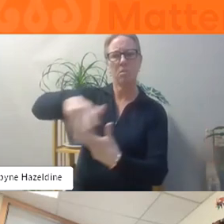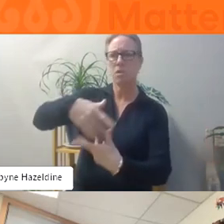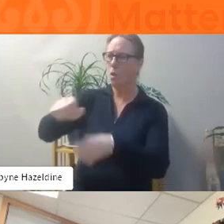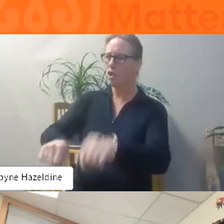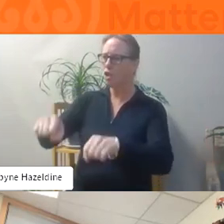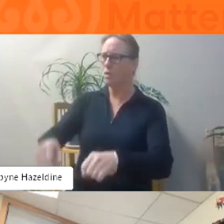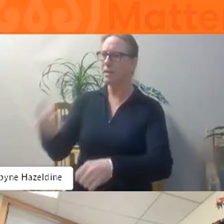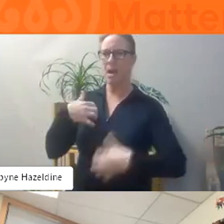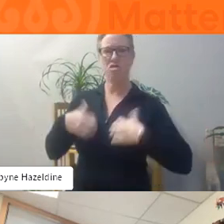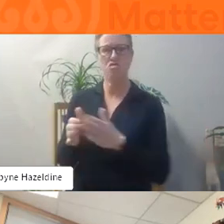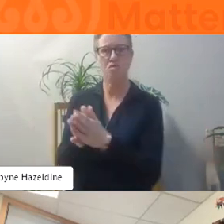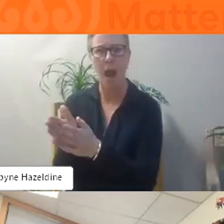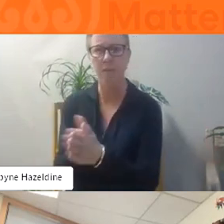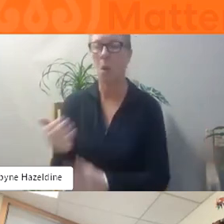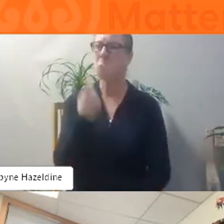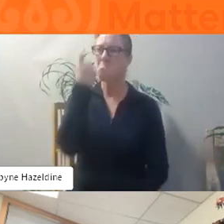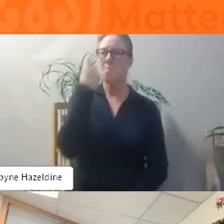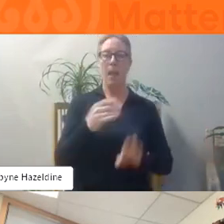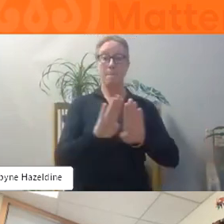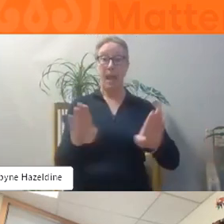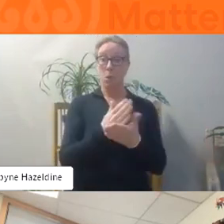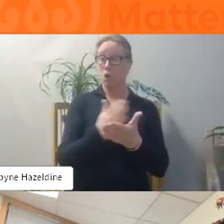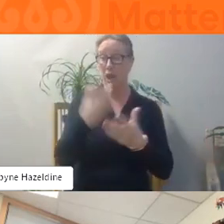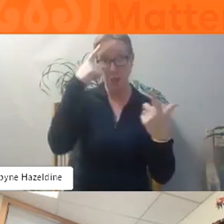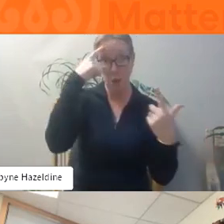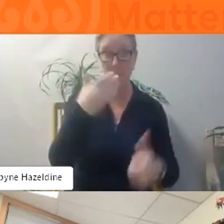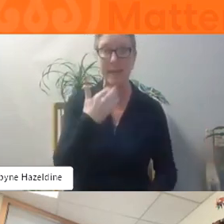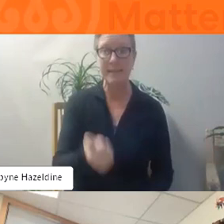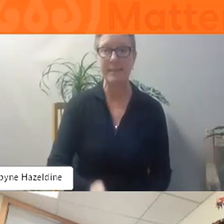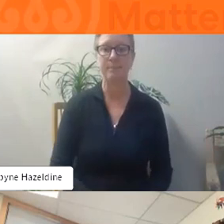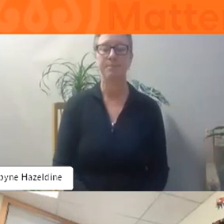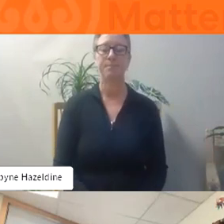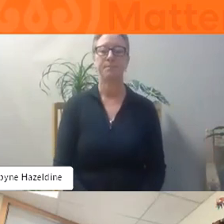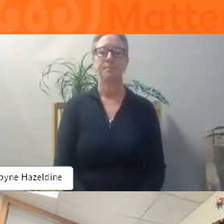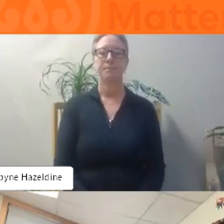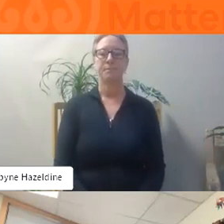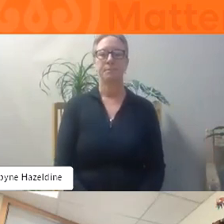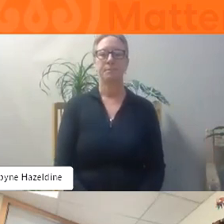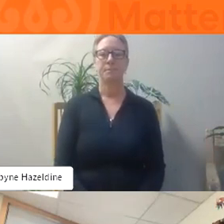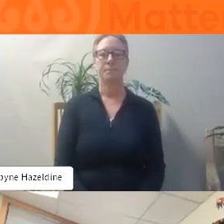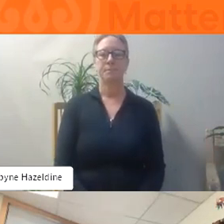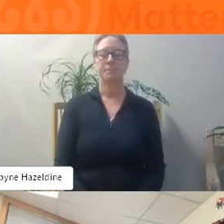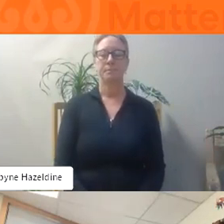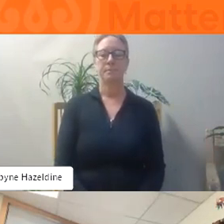the panel would like to just share some thoughts on that. I'll go